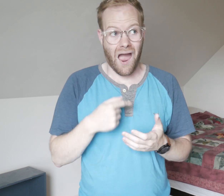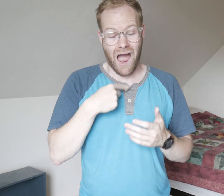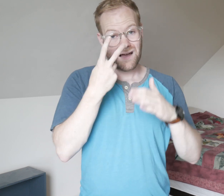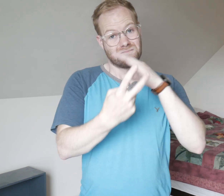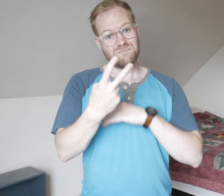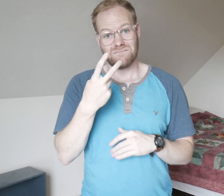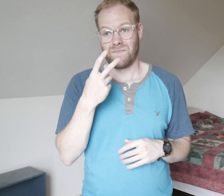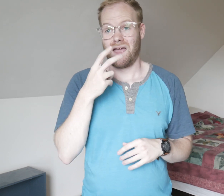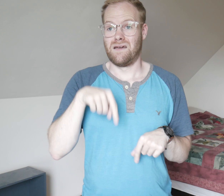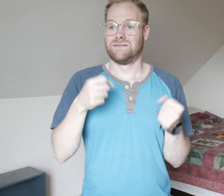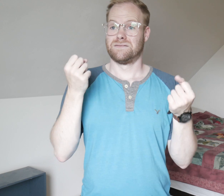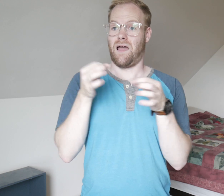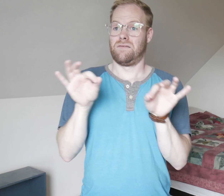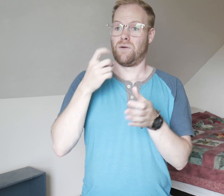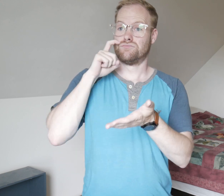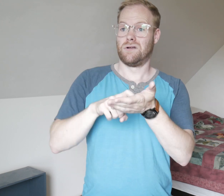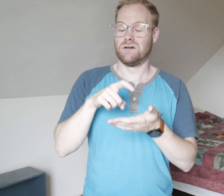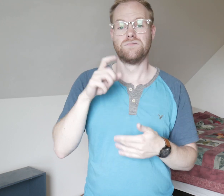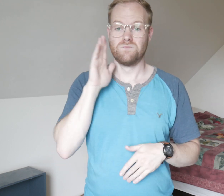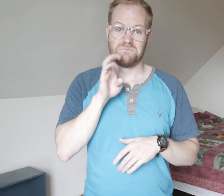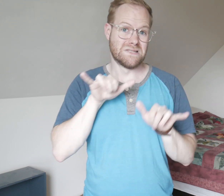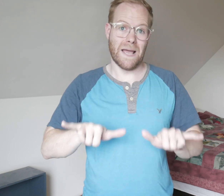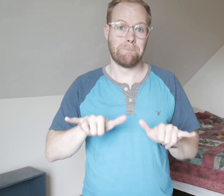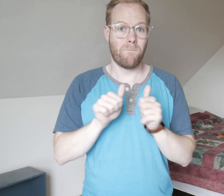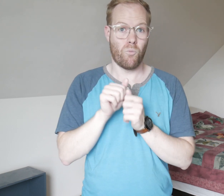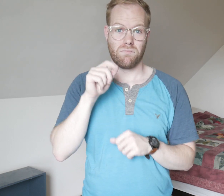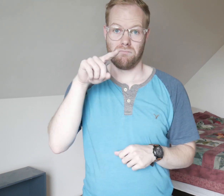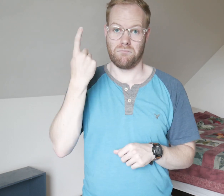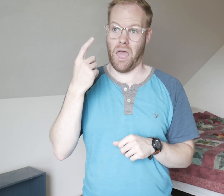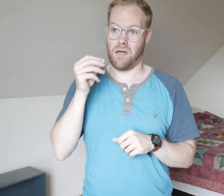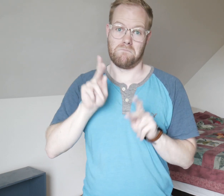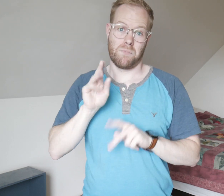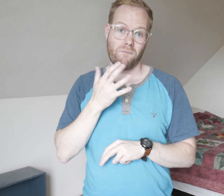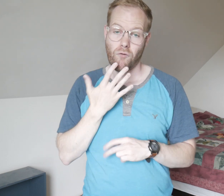I foresee this sign language recognition will be the same with Black and people of color.